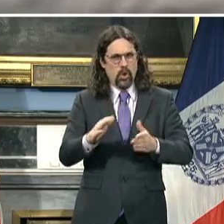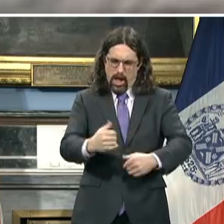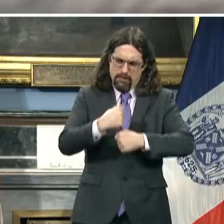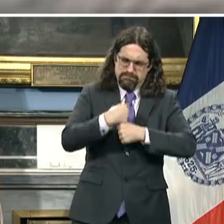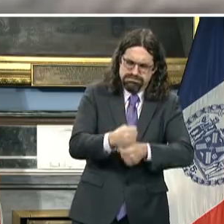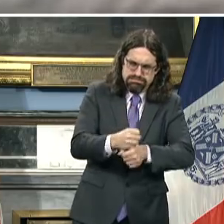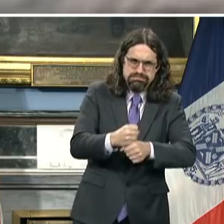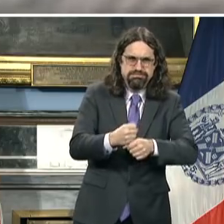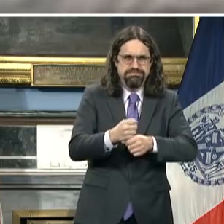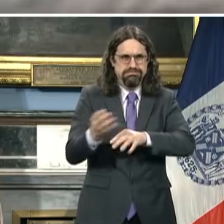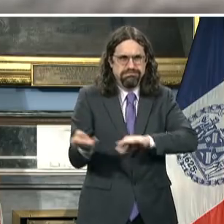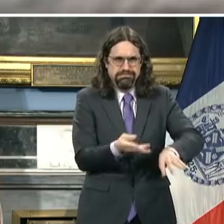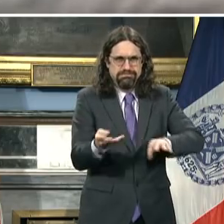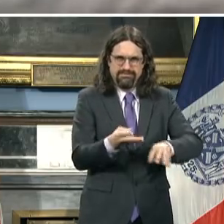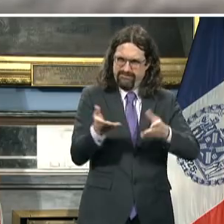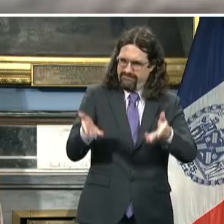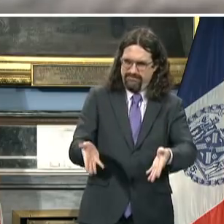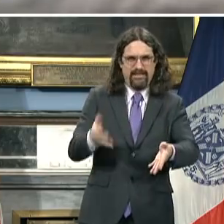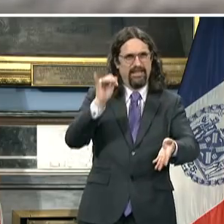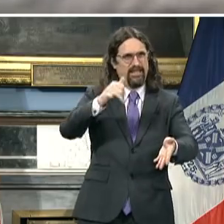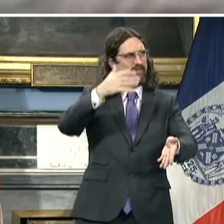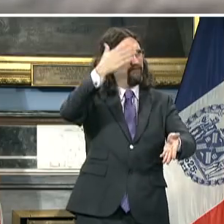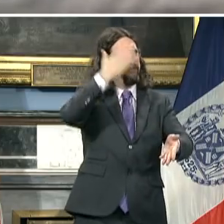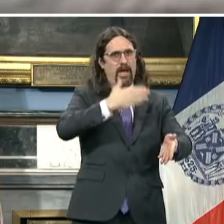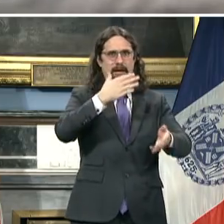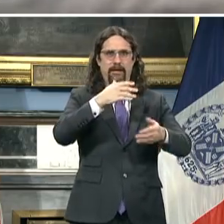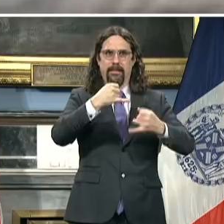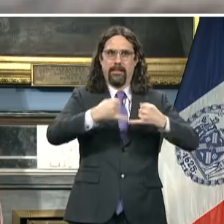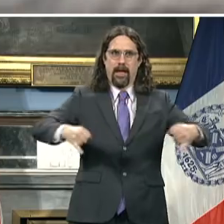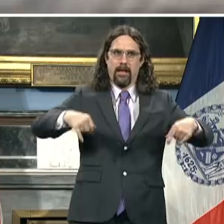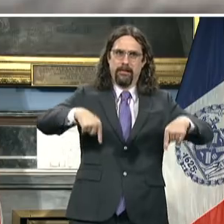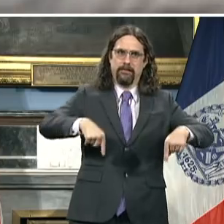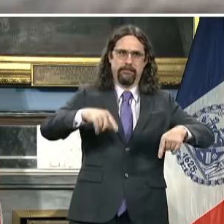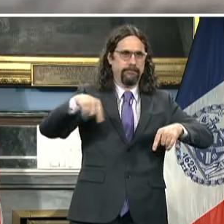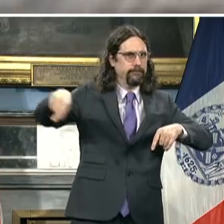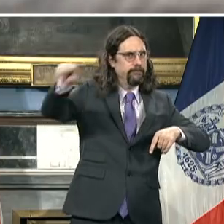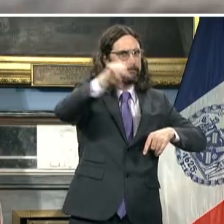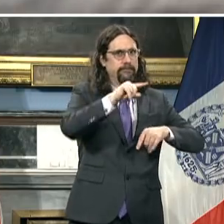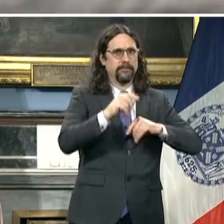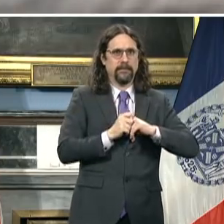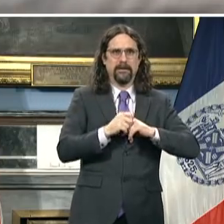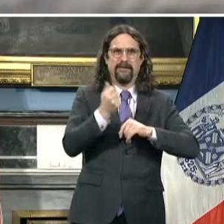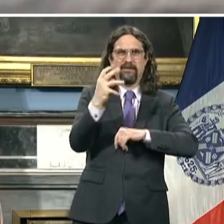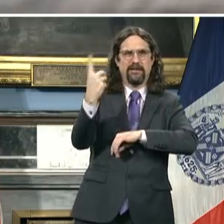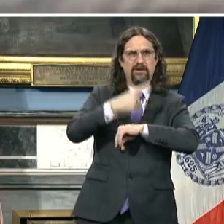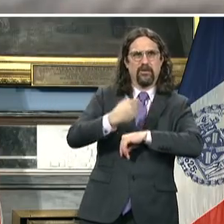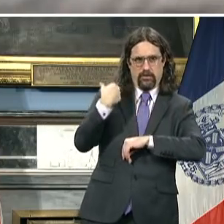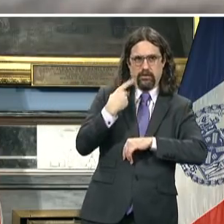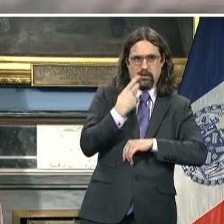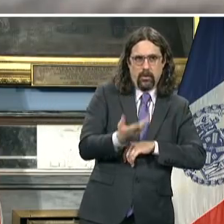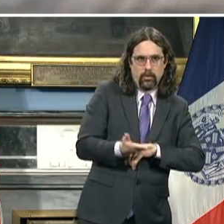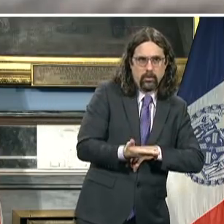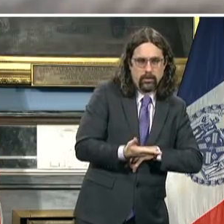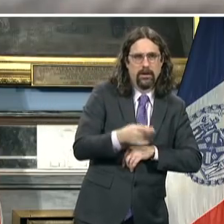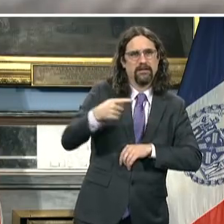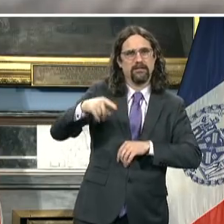WILL PROTECT OUR FRONT-LINE HEALTH CARE WORKSER AND